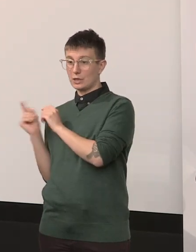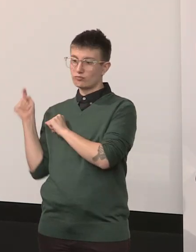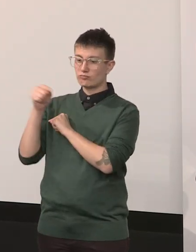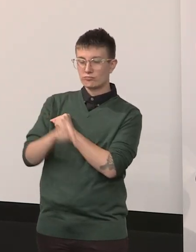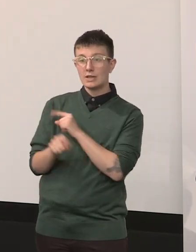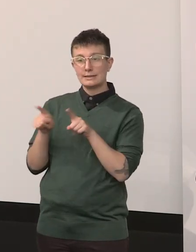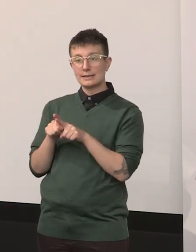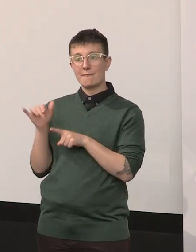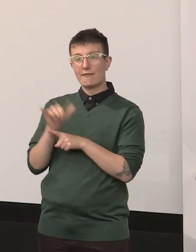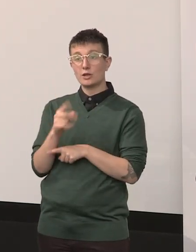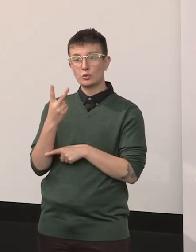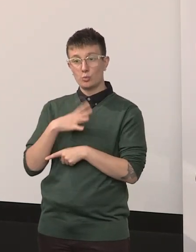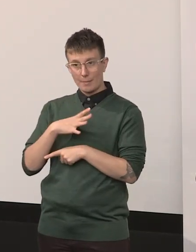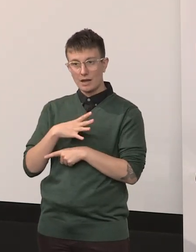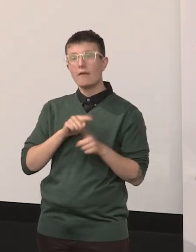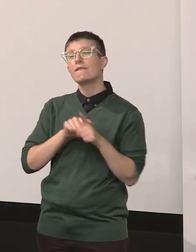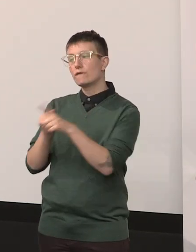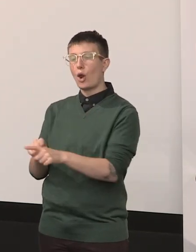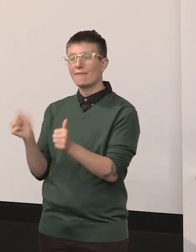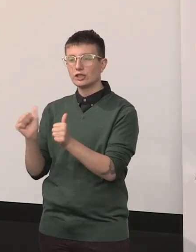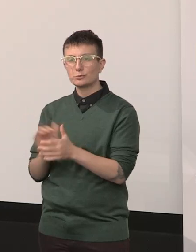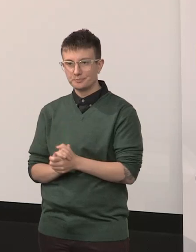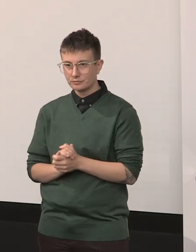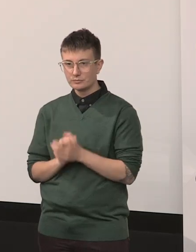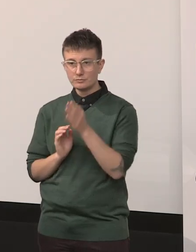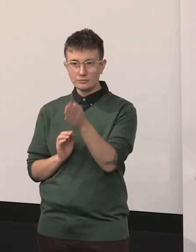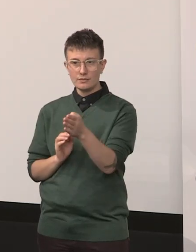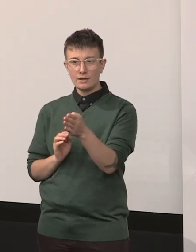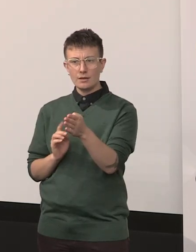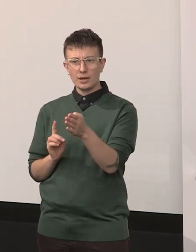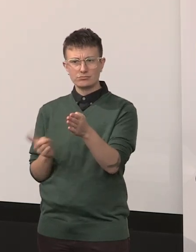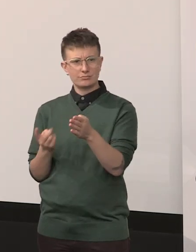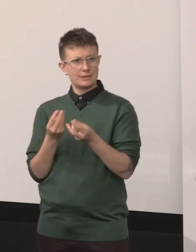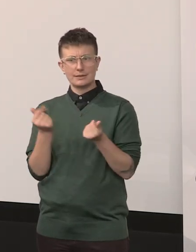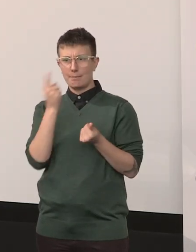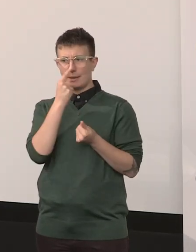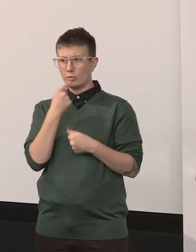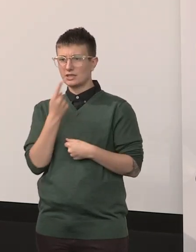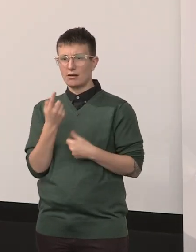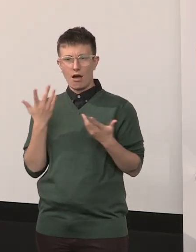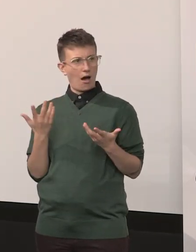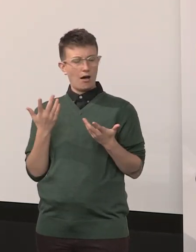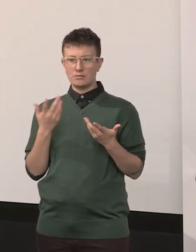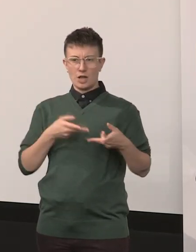group of close contacts. They've all been followed up, including those that are in Christchurch. But we have been